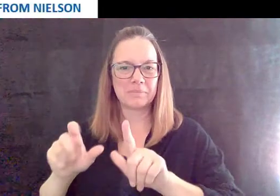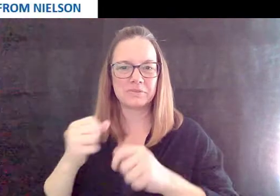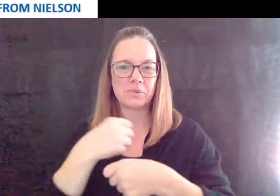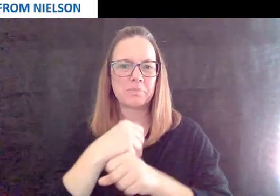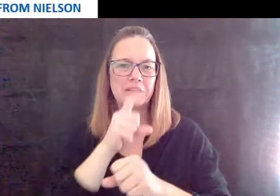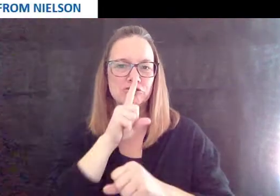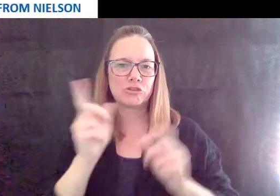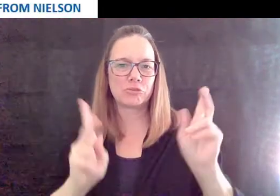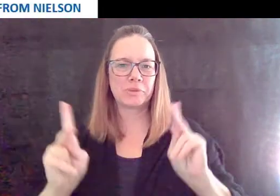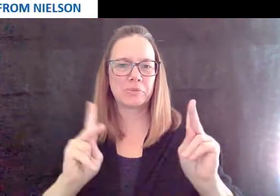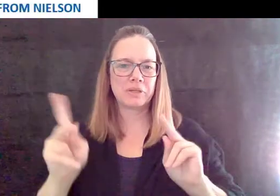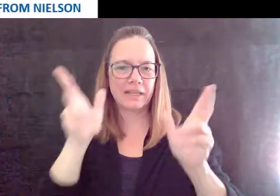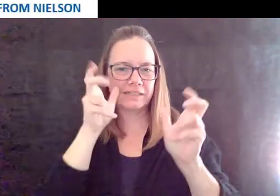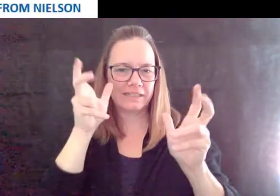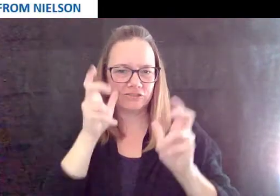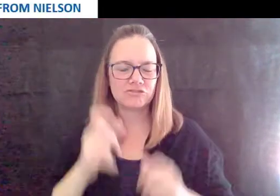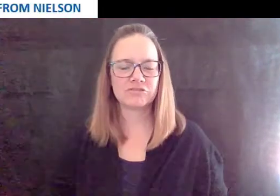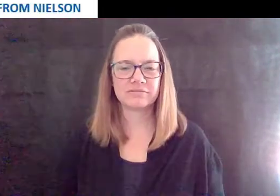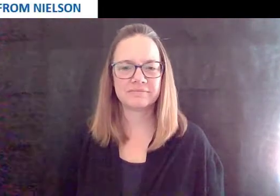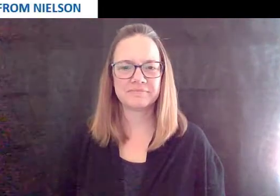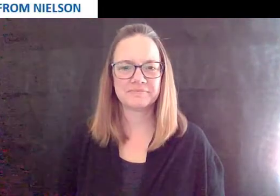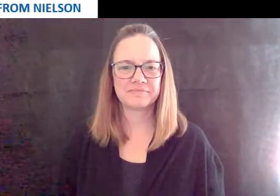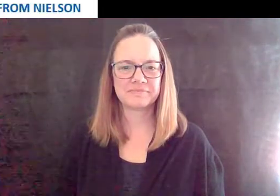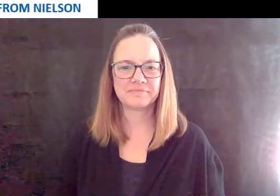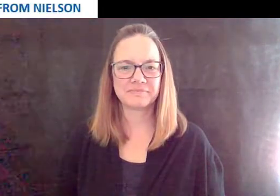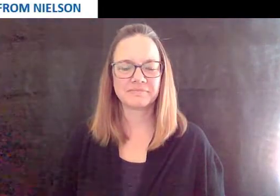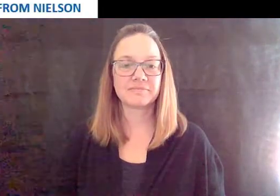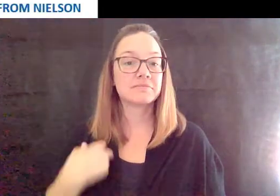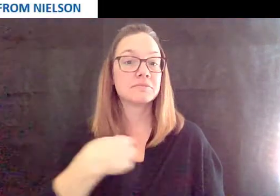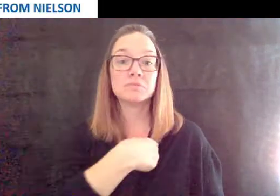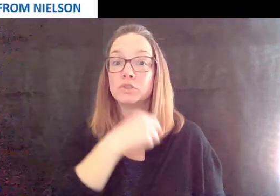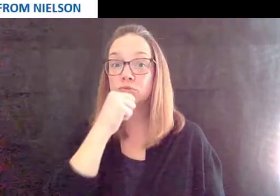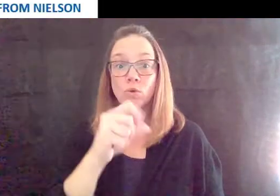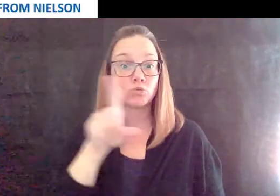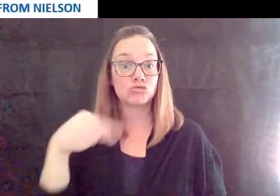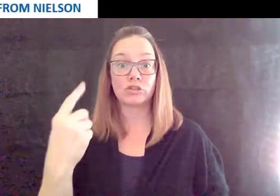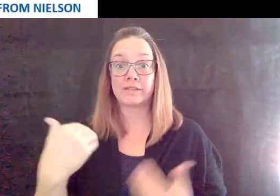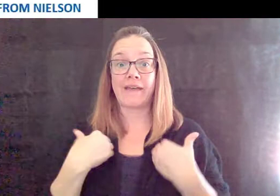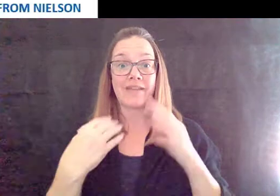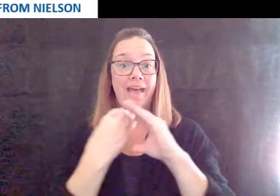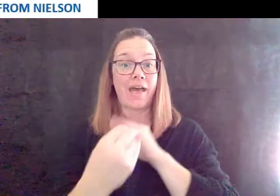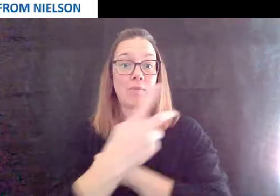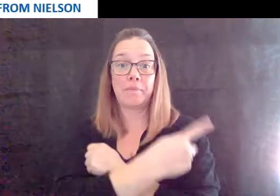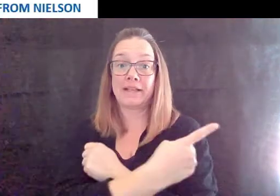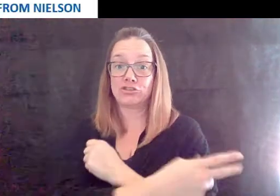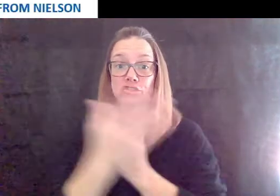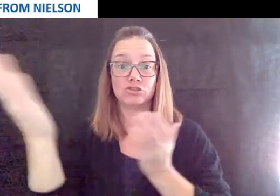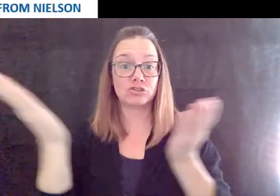so I wanted to make sure people could hear. Right, so we don't just do outpatient services,